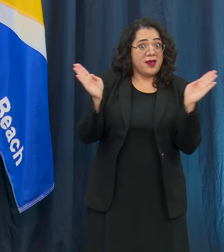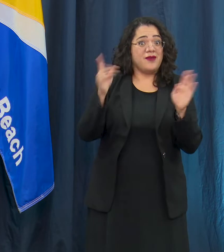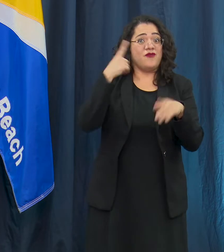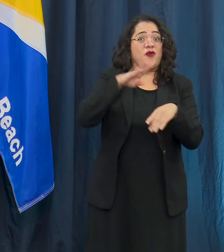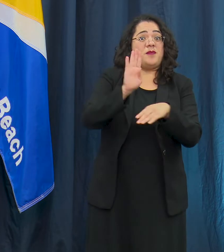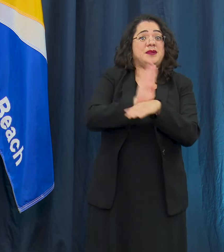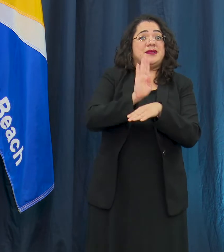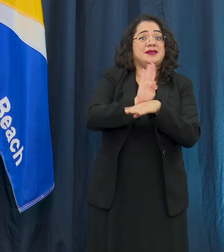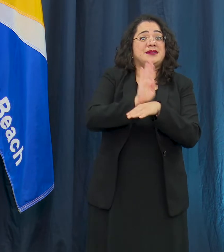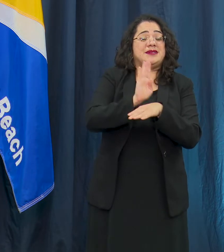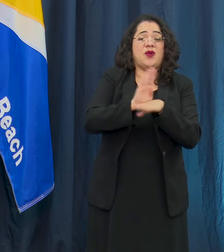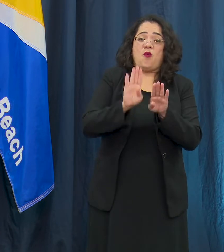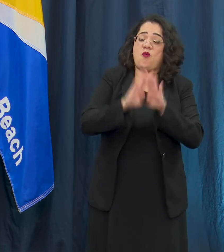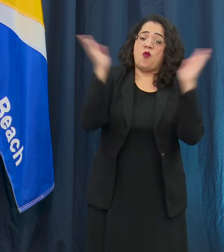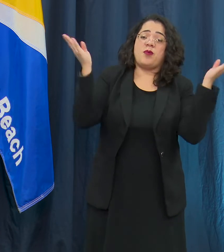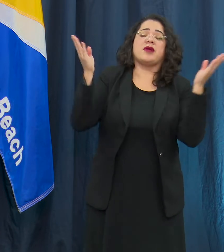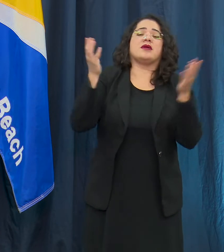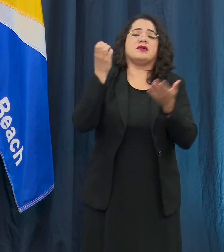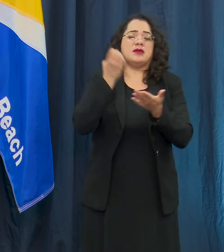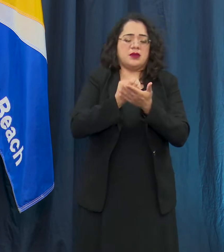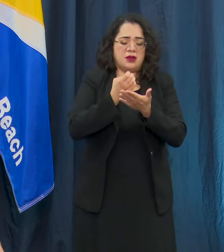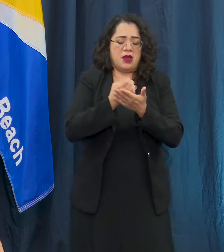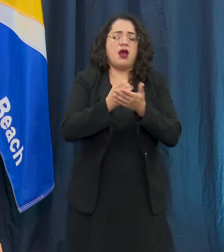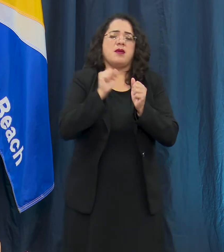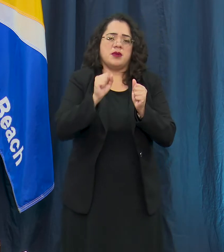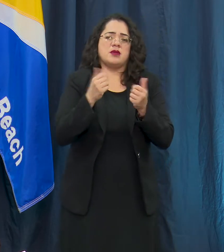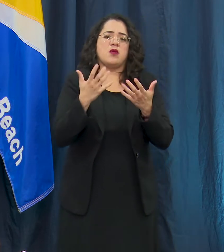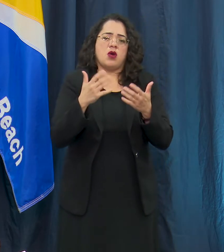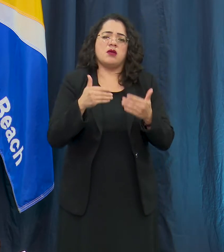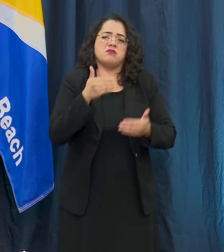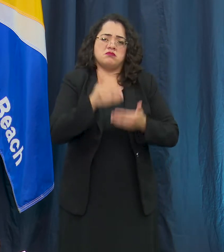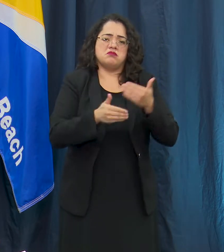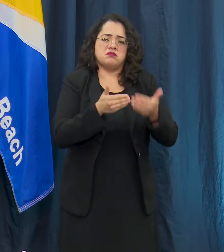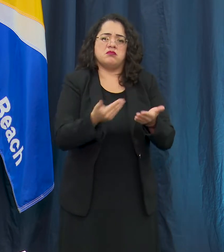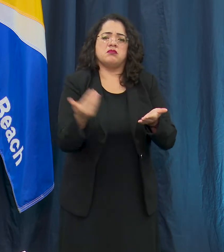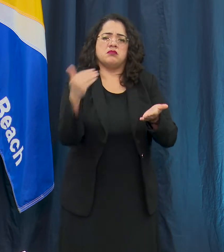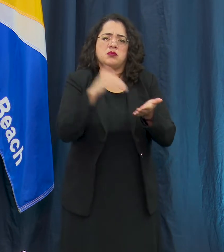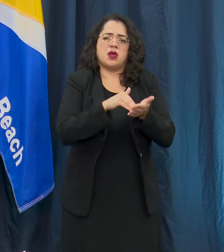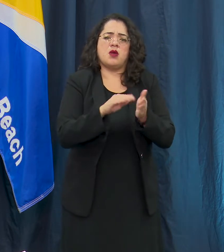that we can get our economy in that case moving again. It's really important for